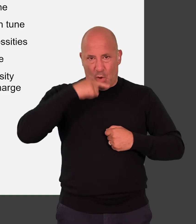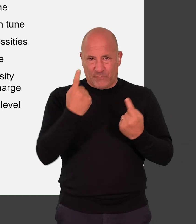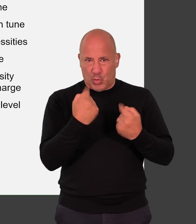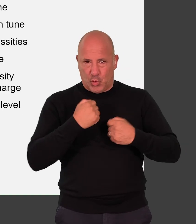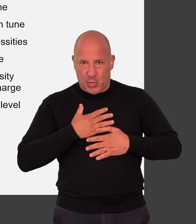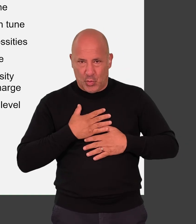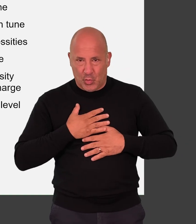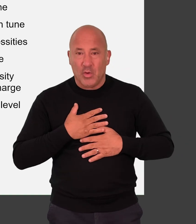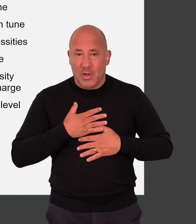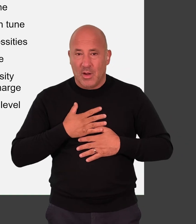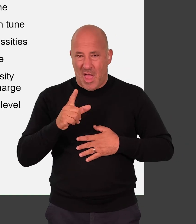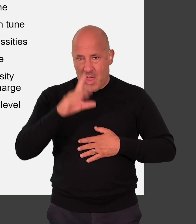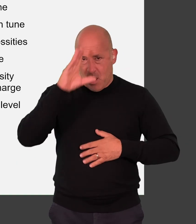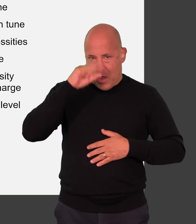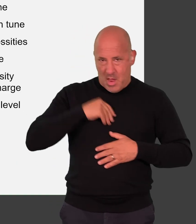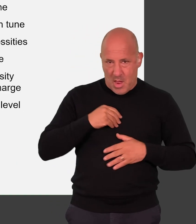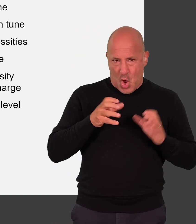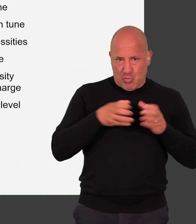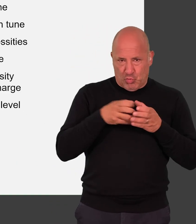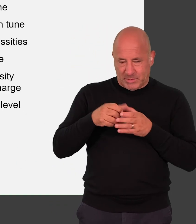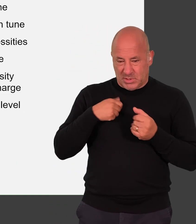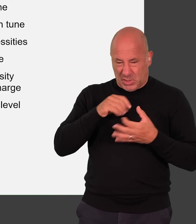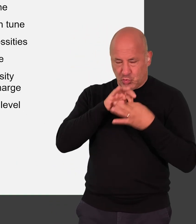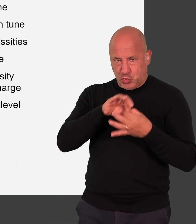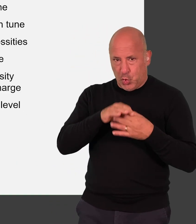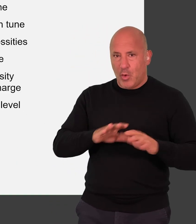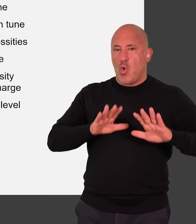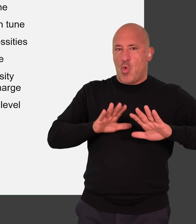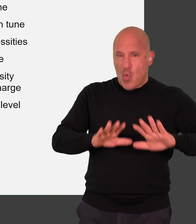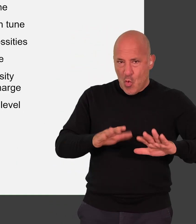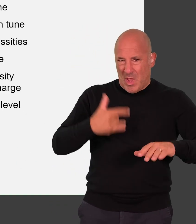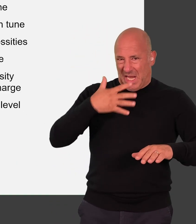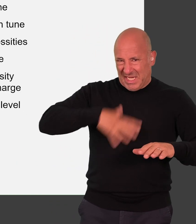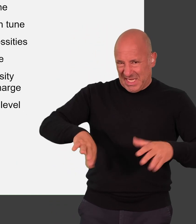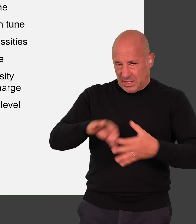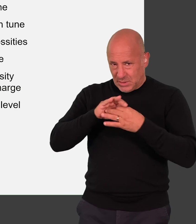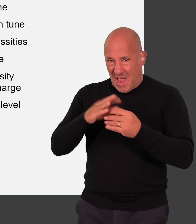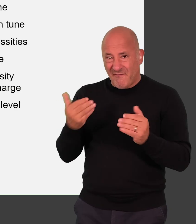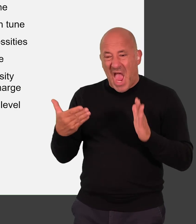It’s supported by setting alerts for the groups of in tune, necessities, and spare